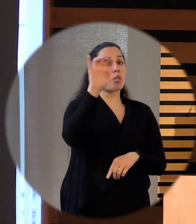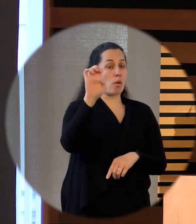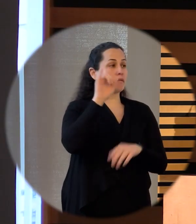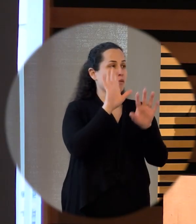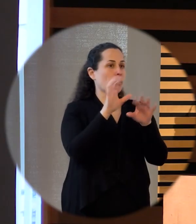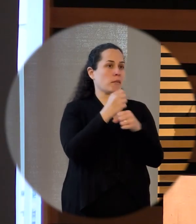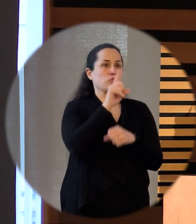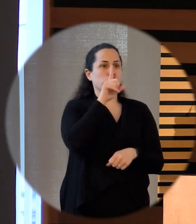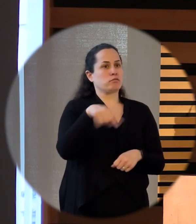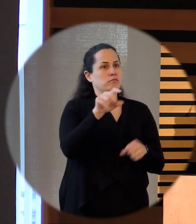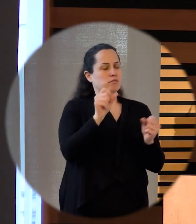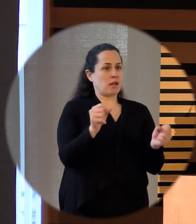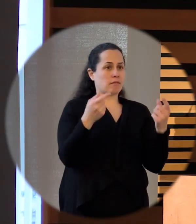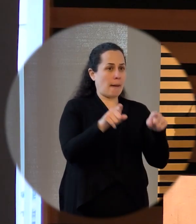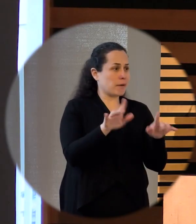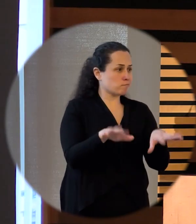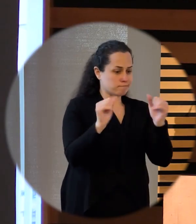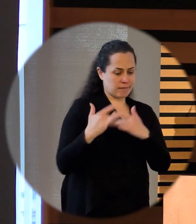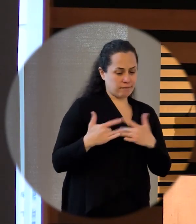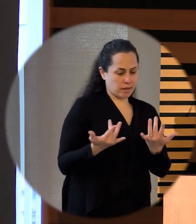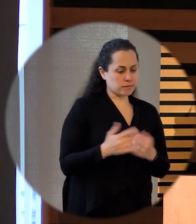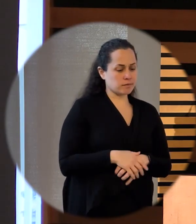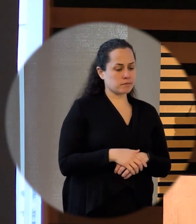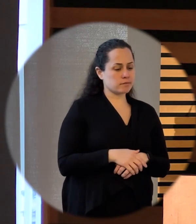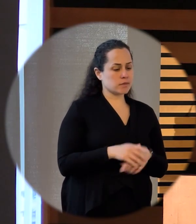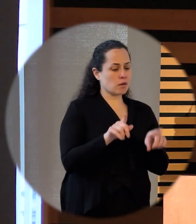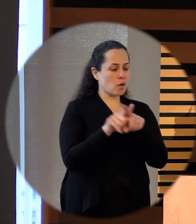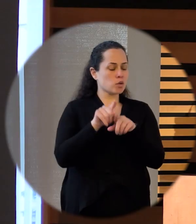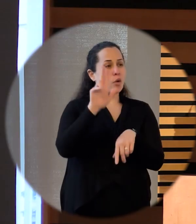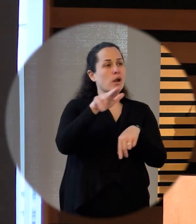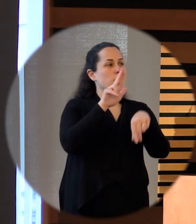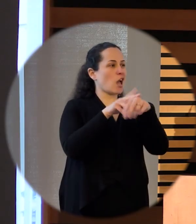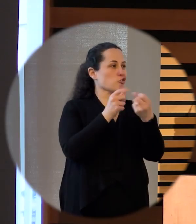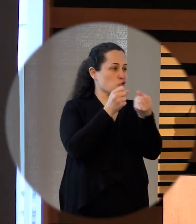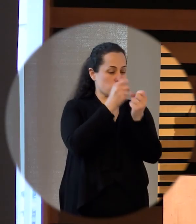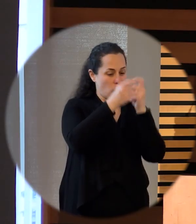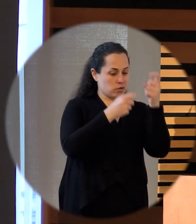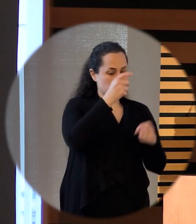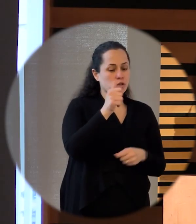for making these talks possible. And thank you to our national sponsors at The Walrus, Air Canada,